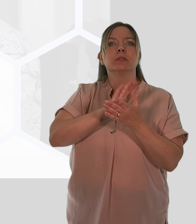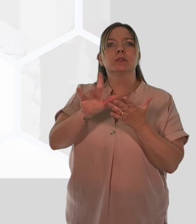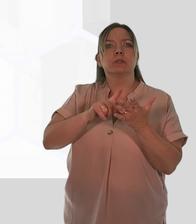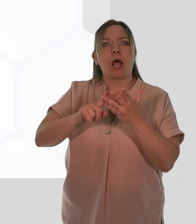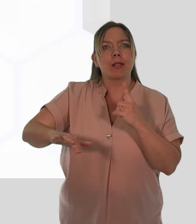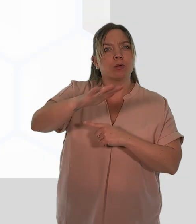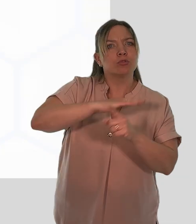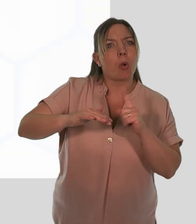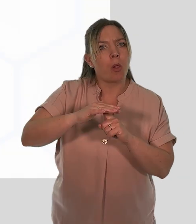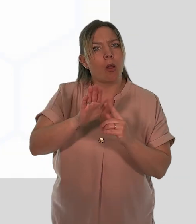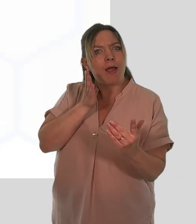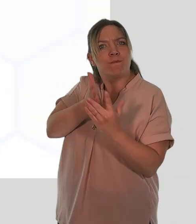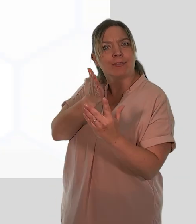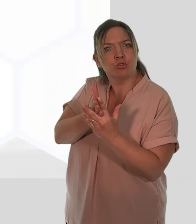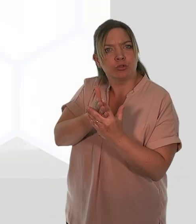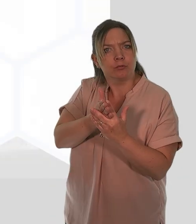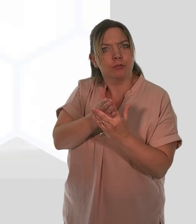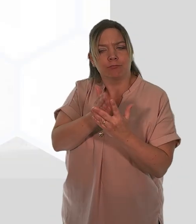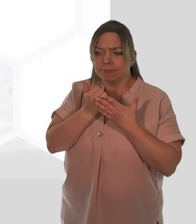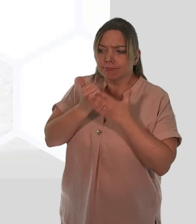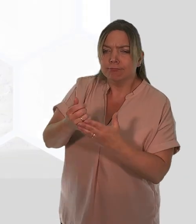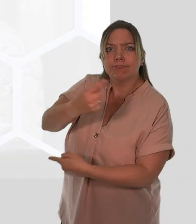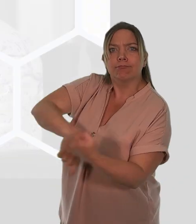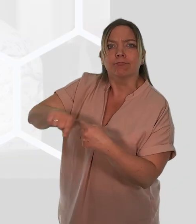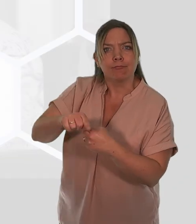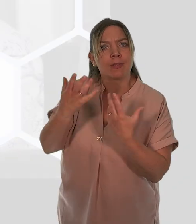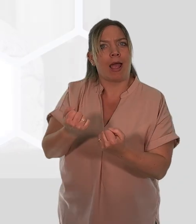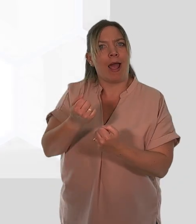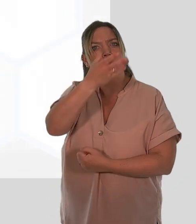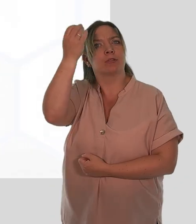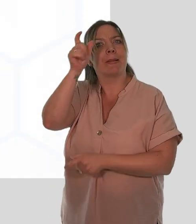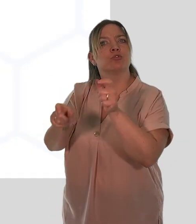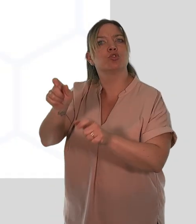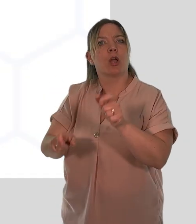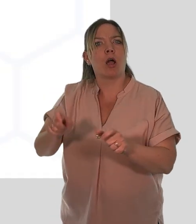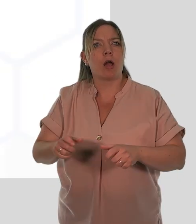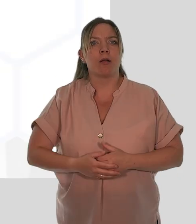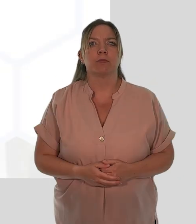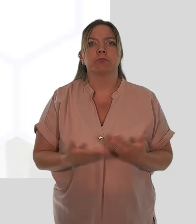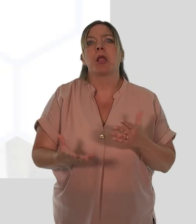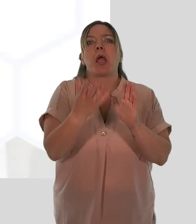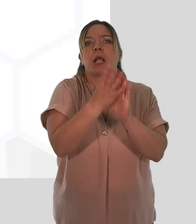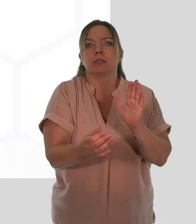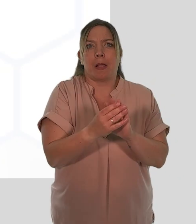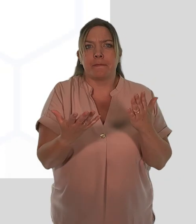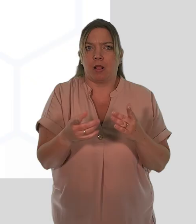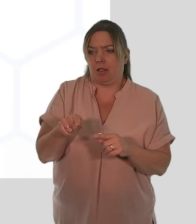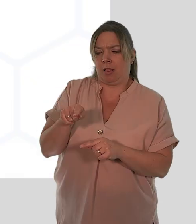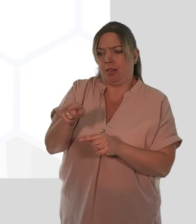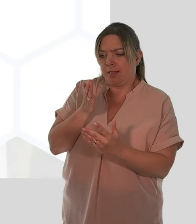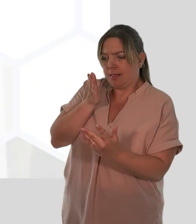improve the health and wellbeing of people living with dementia. Mindfulness based interventions.